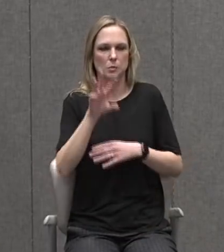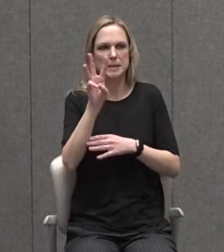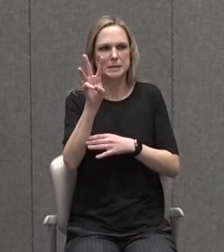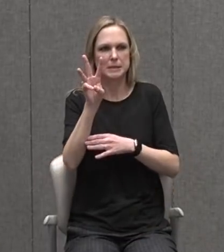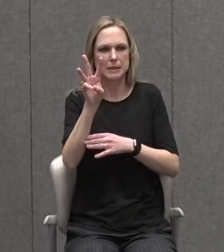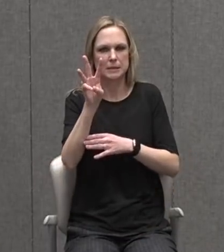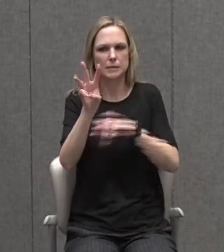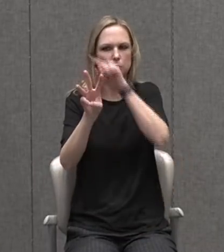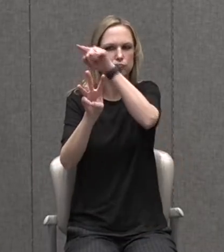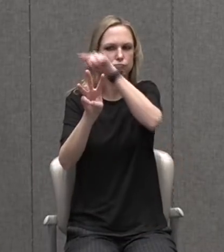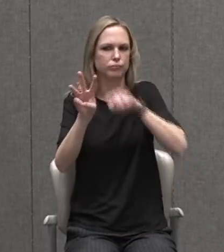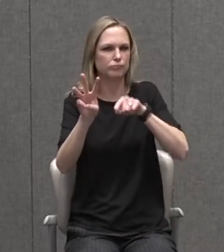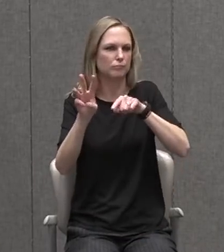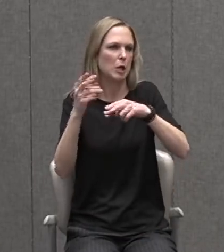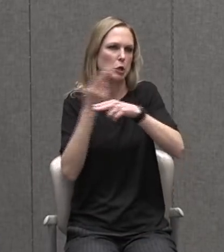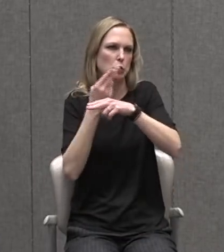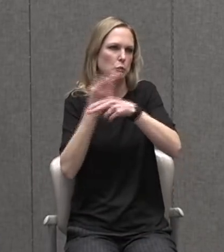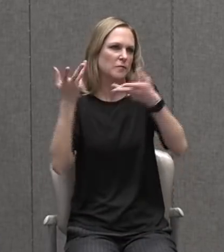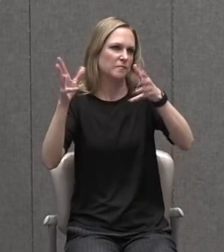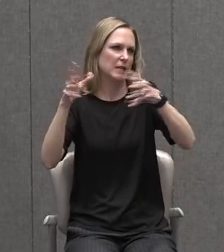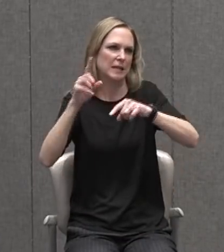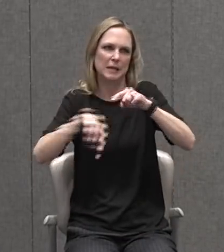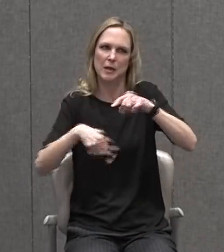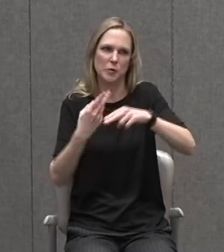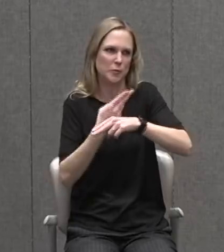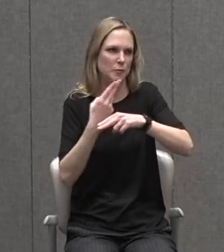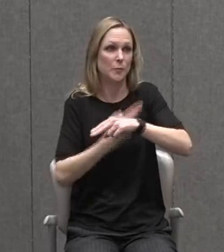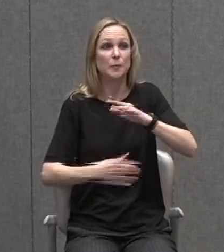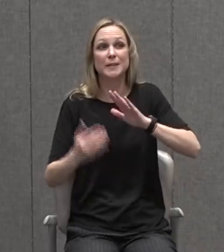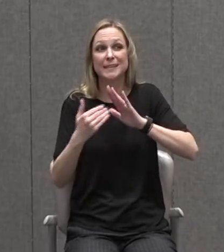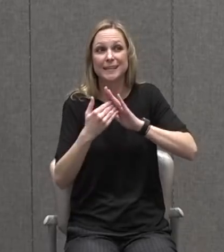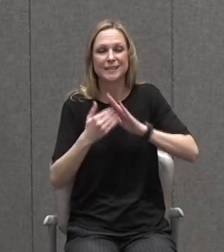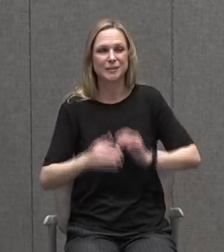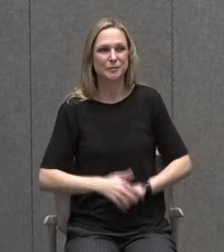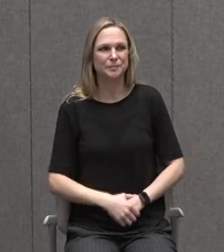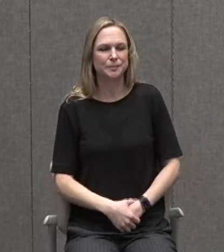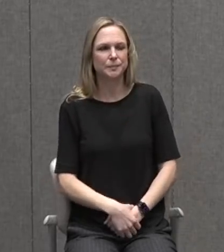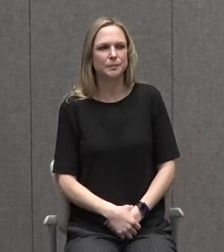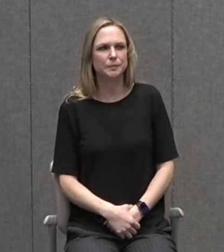I marked it off because I can't use it again. And then if I do, what can I get here?